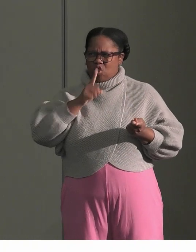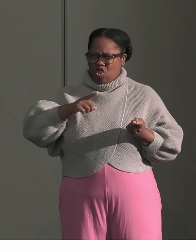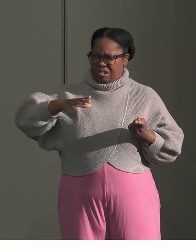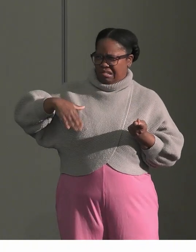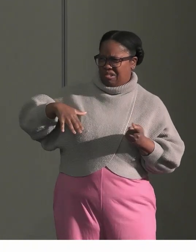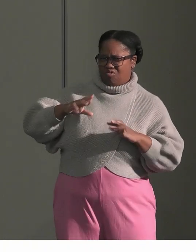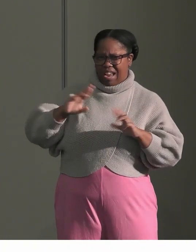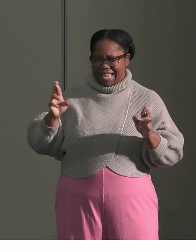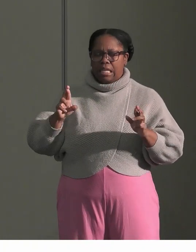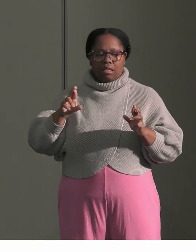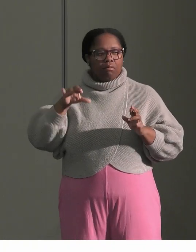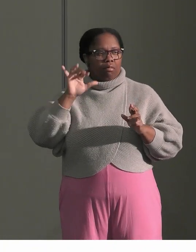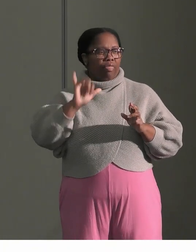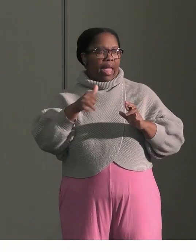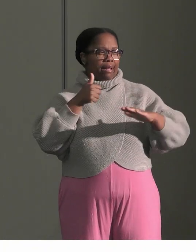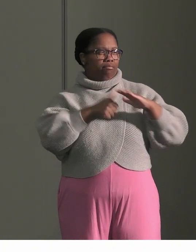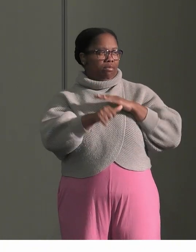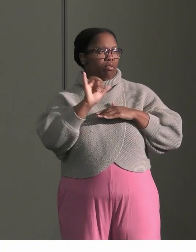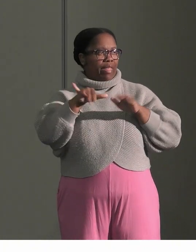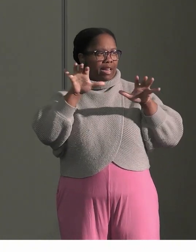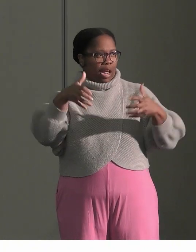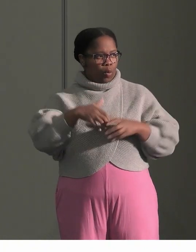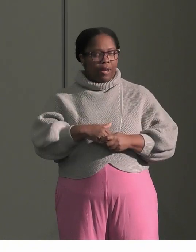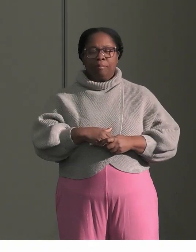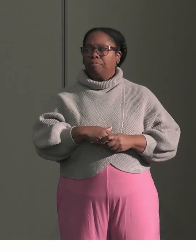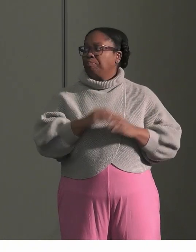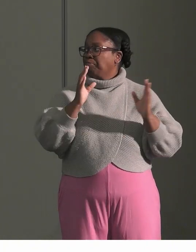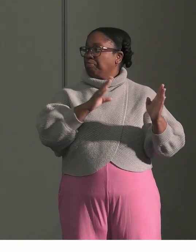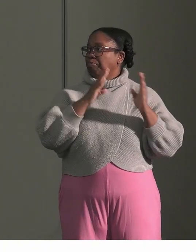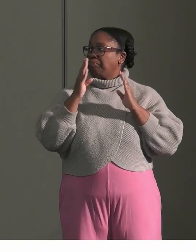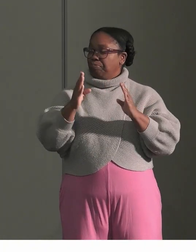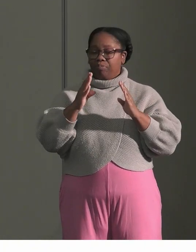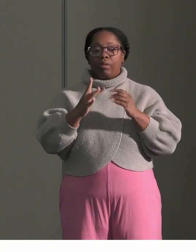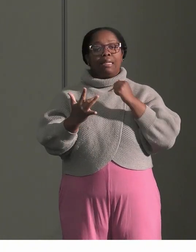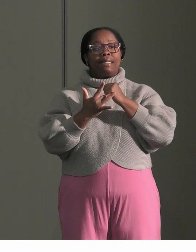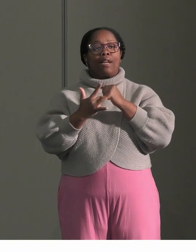This fell into that category. For our technical accessibility finding the